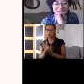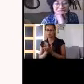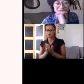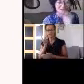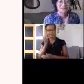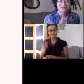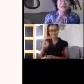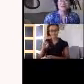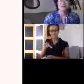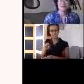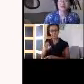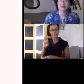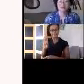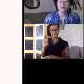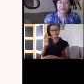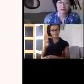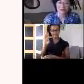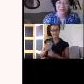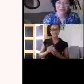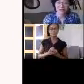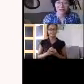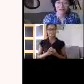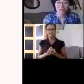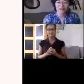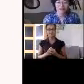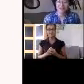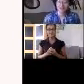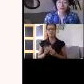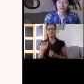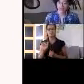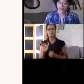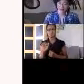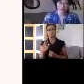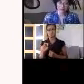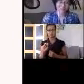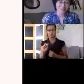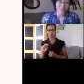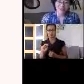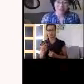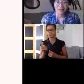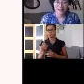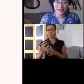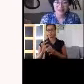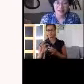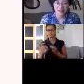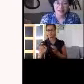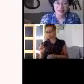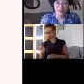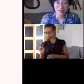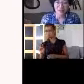Oh, I’m just reflecting on a note that was brought up asking, “Does it need to be to